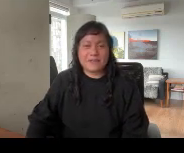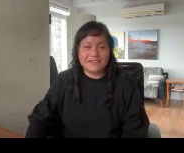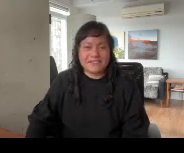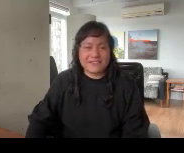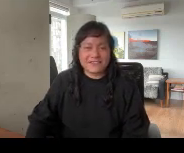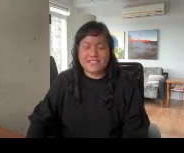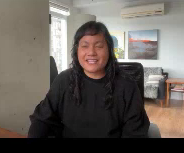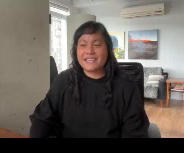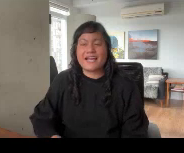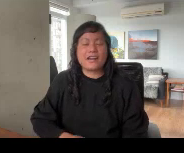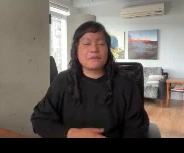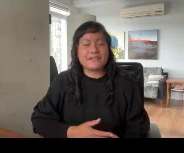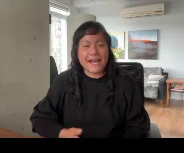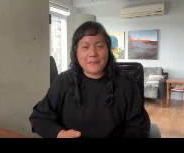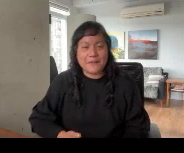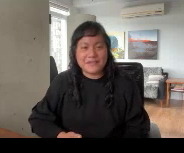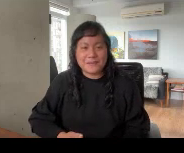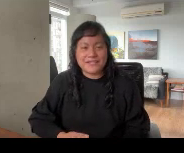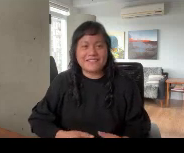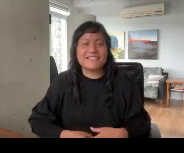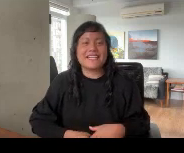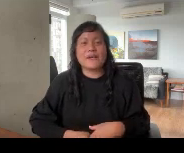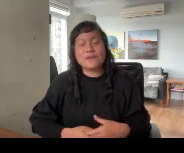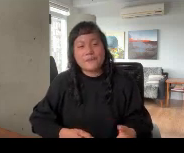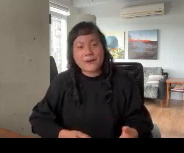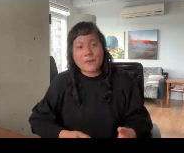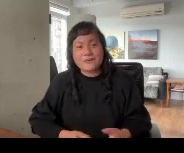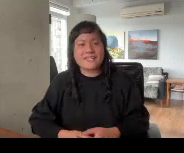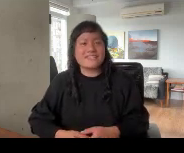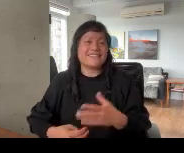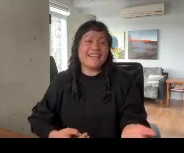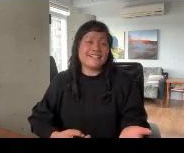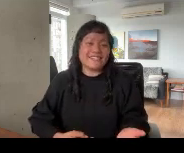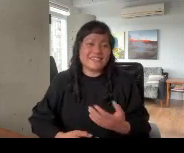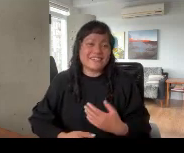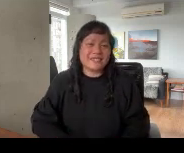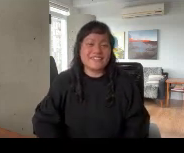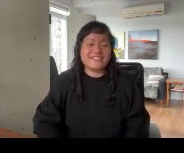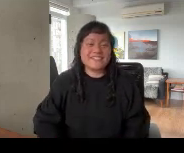at McGill University. And I'm really happy to be here today with my Co presenter. Jaylen, would you